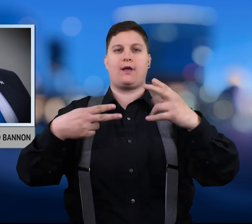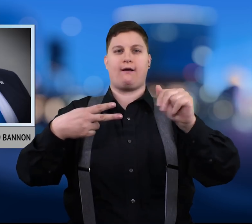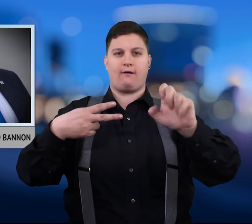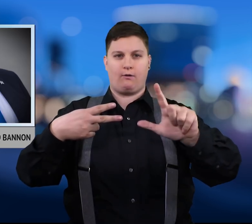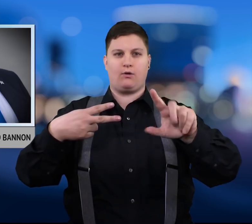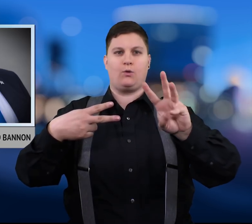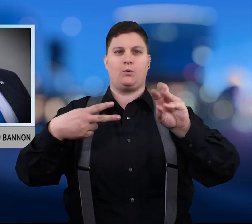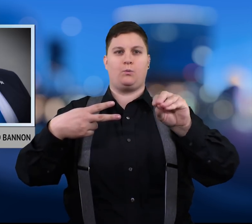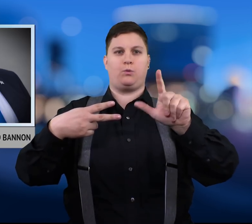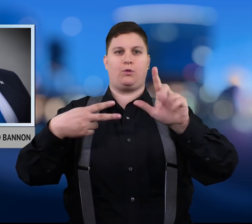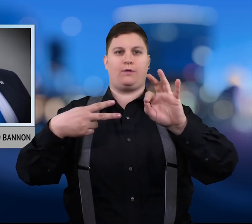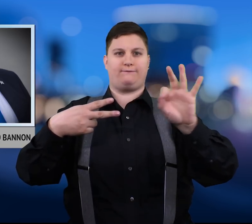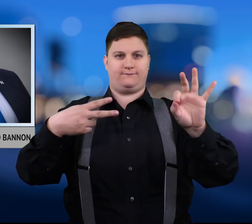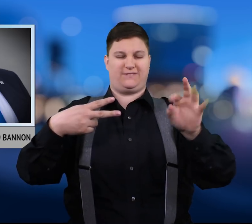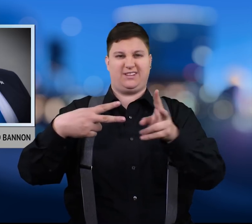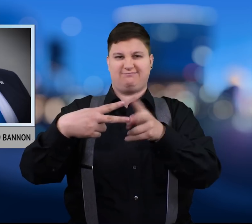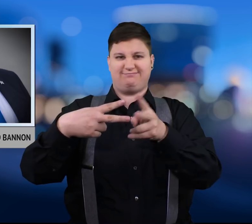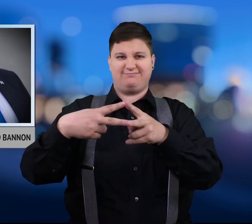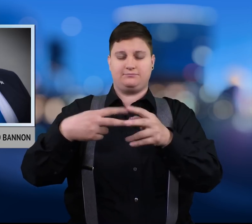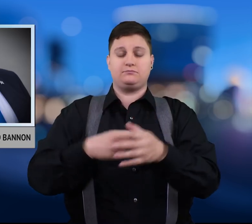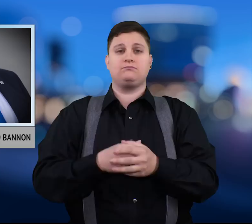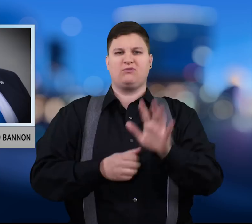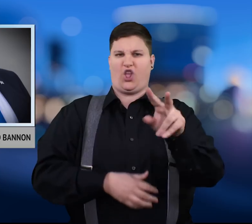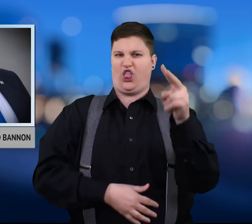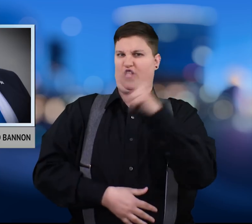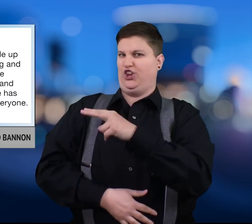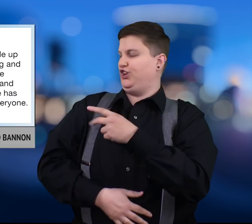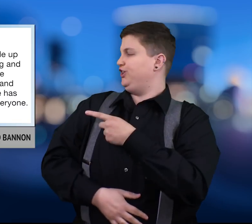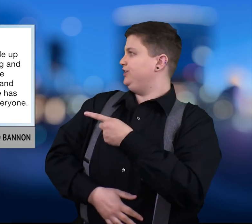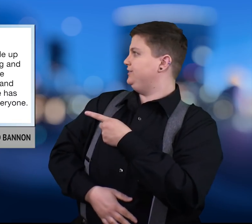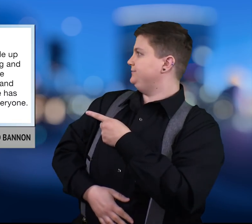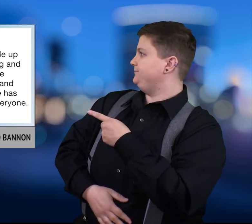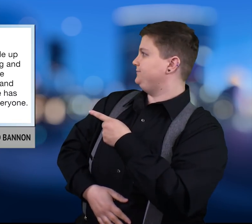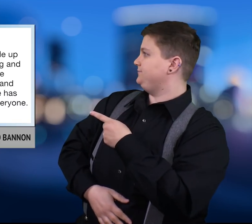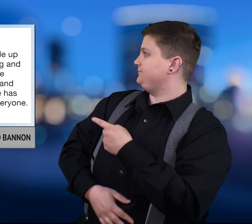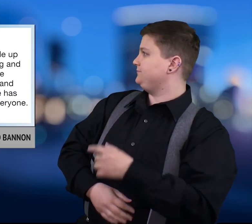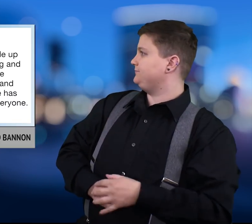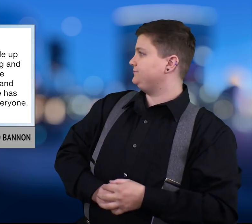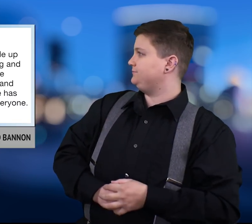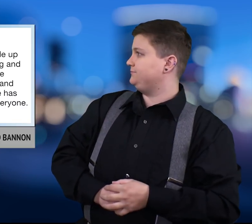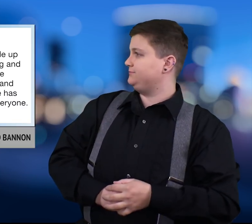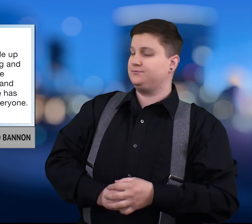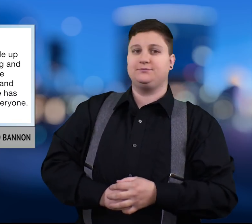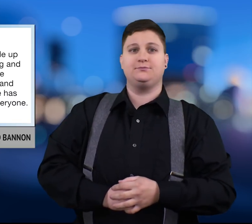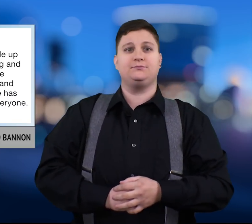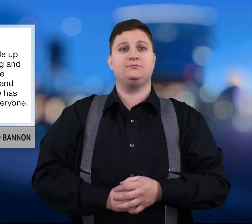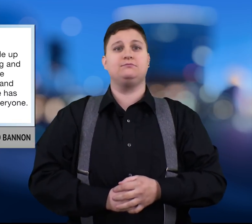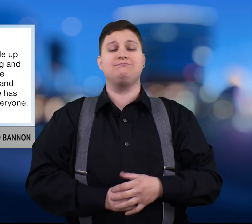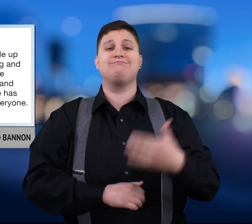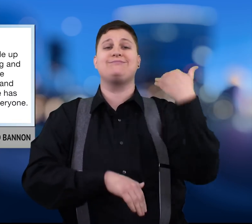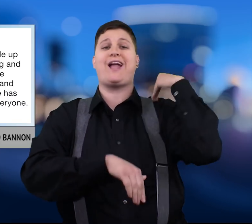Wolff. Take a look.